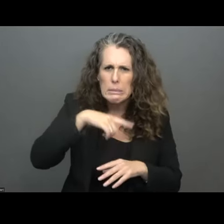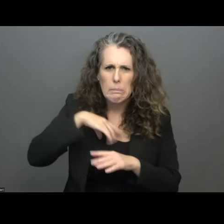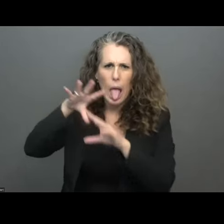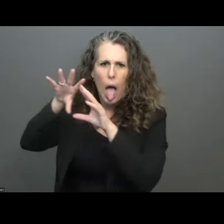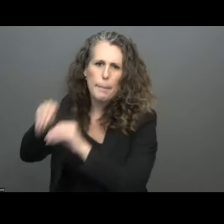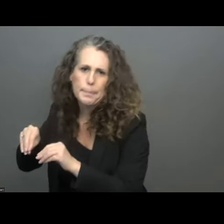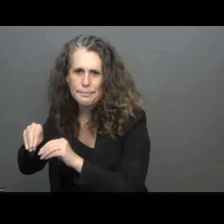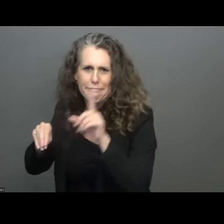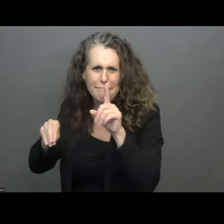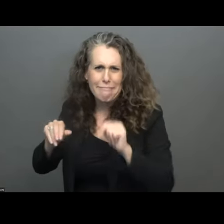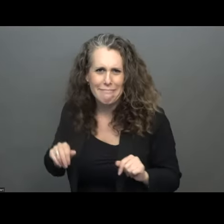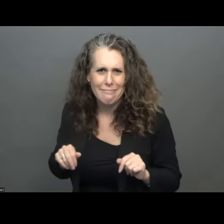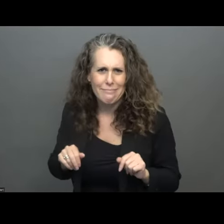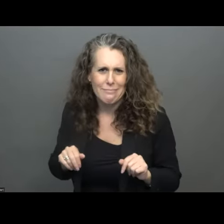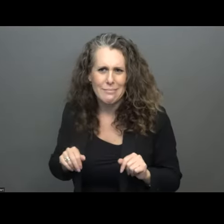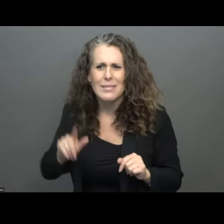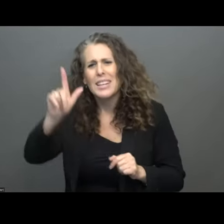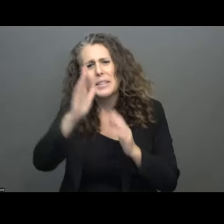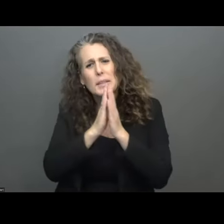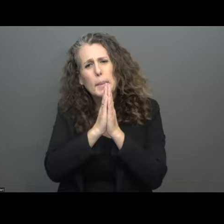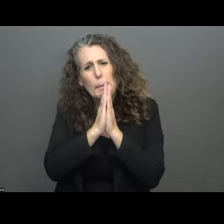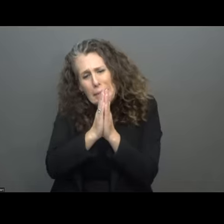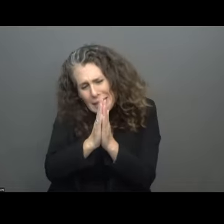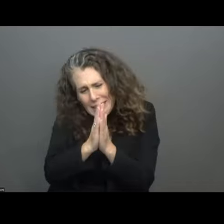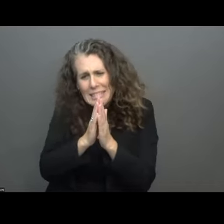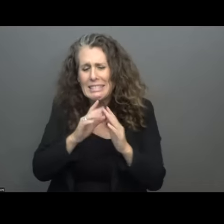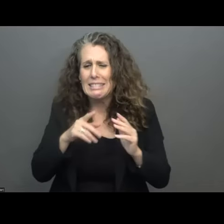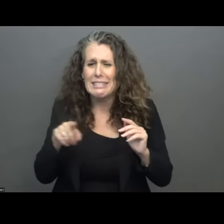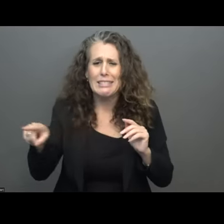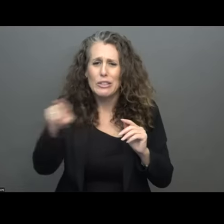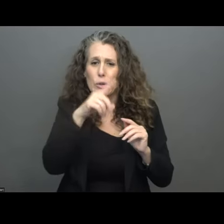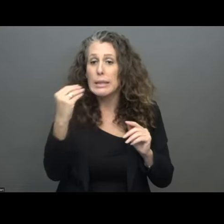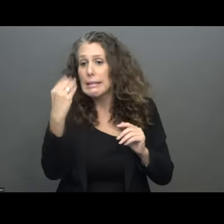14:01:33 Please. Please be reminded to only switch on your camera, and your microphone